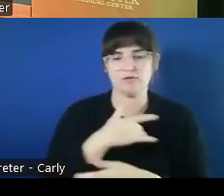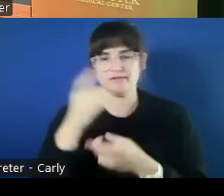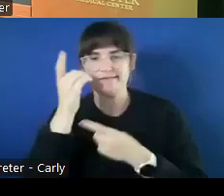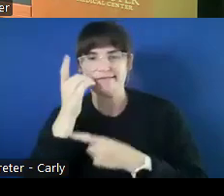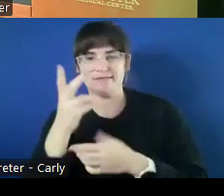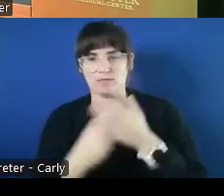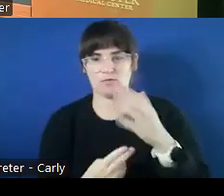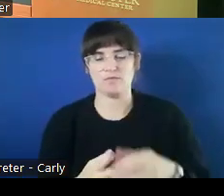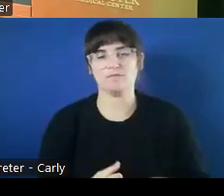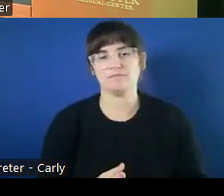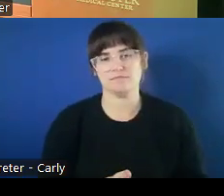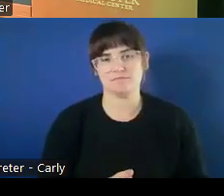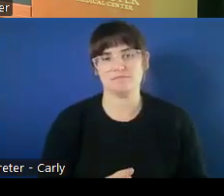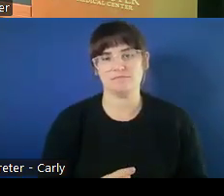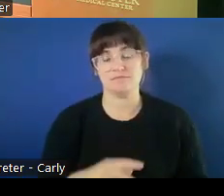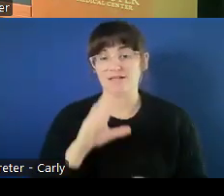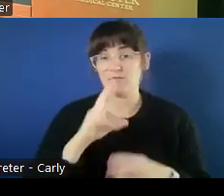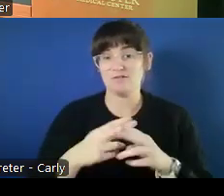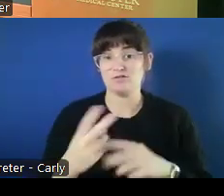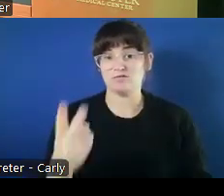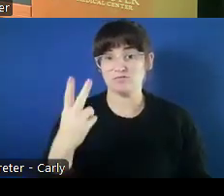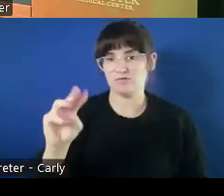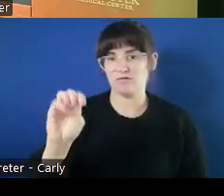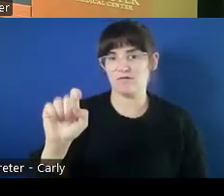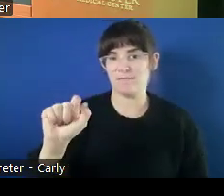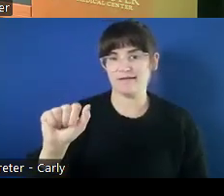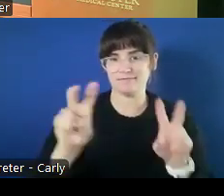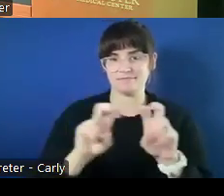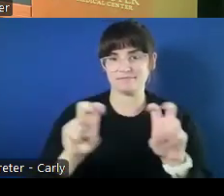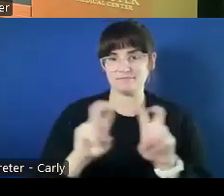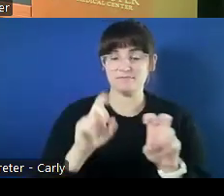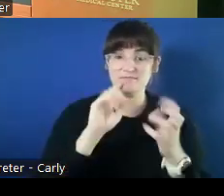just mention a two metaanalyses that look at this in healthy populations and then in